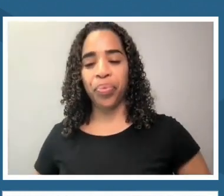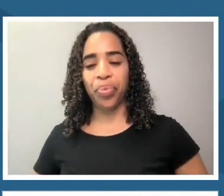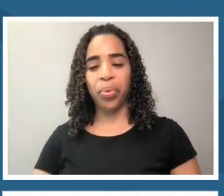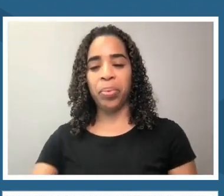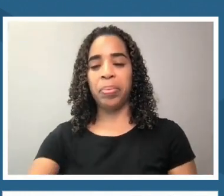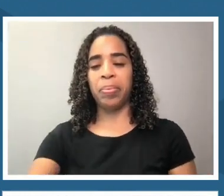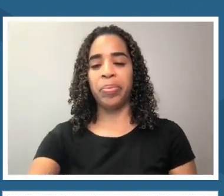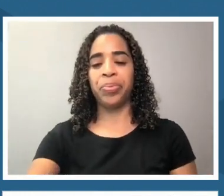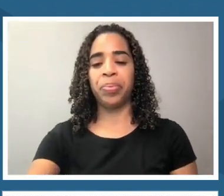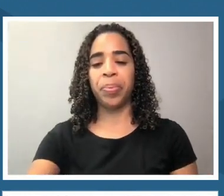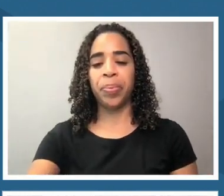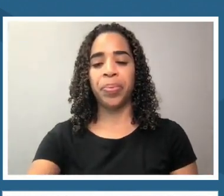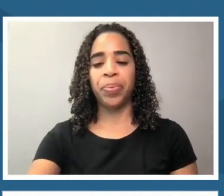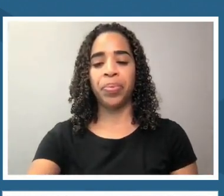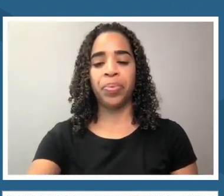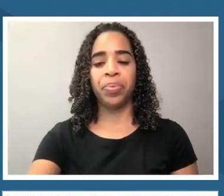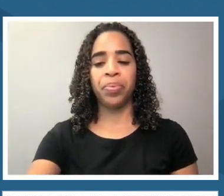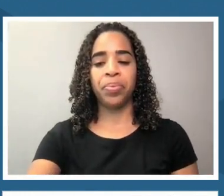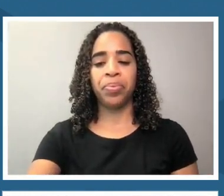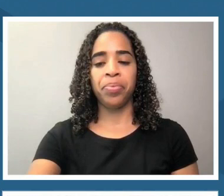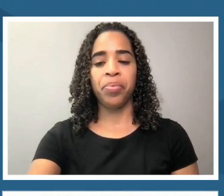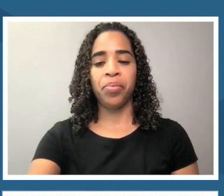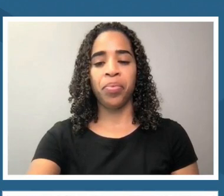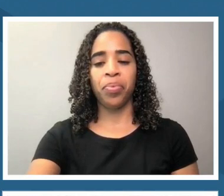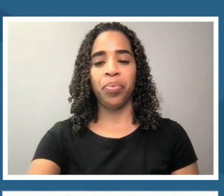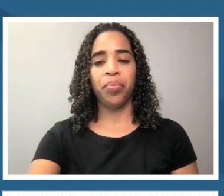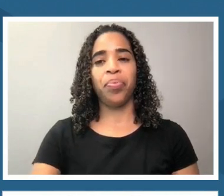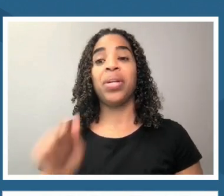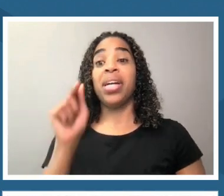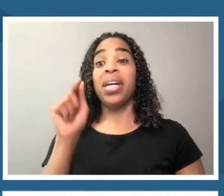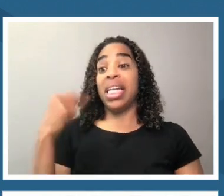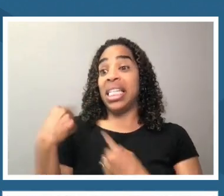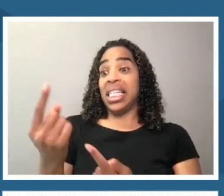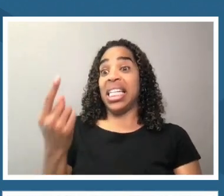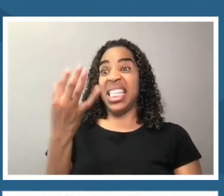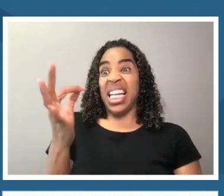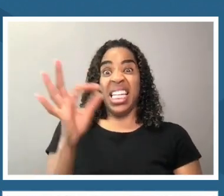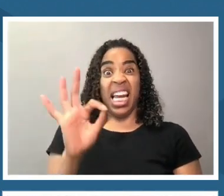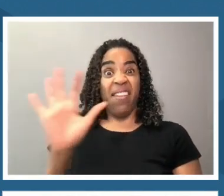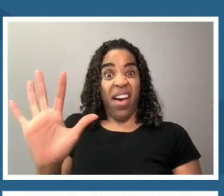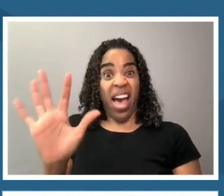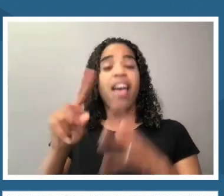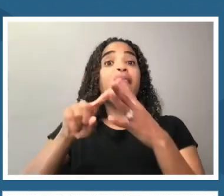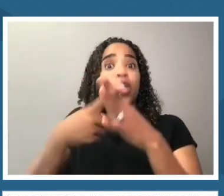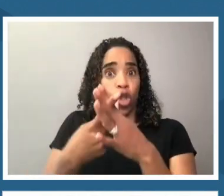since 1995 this is a new science